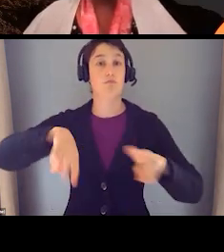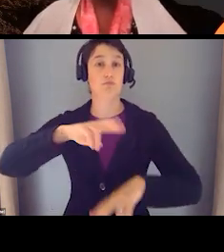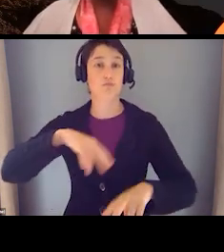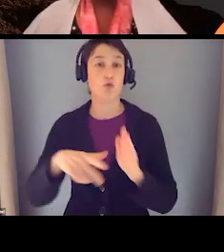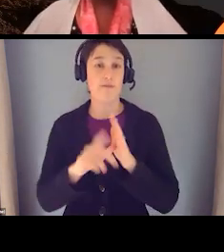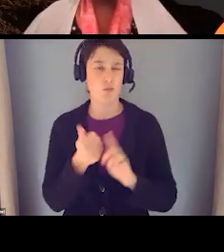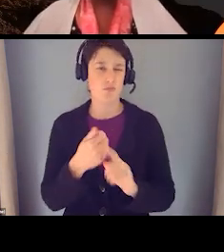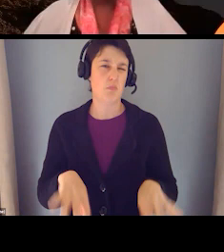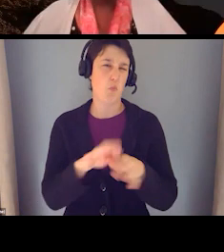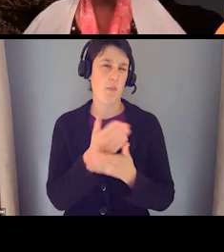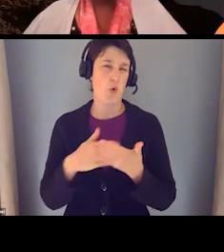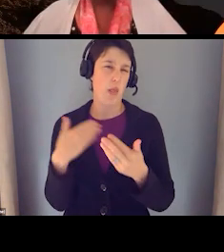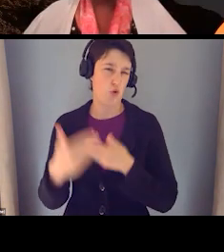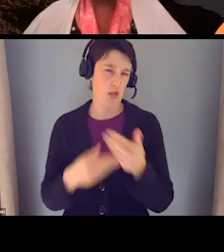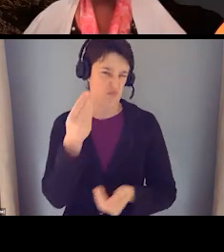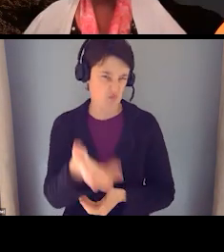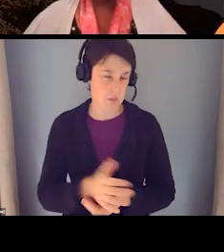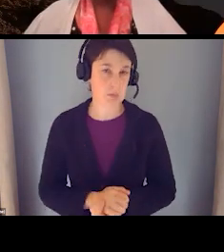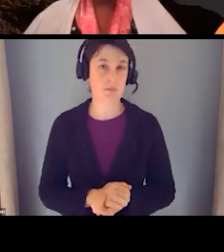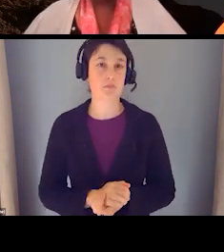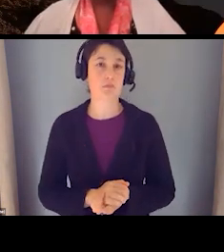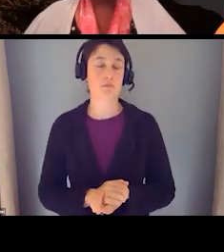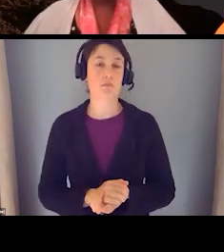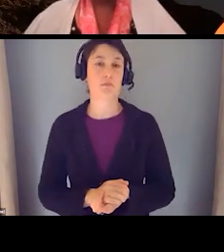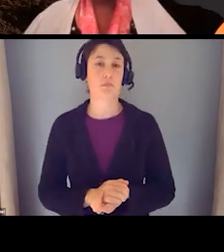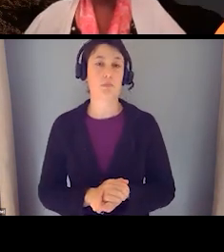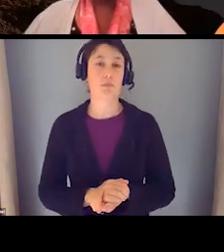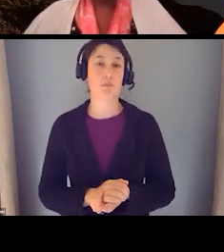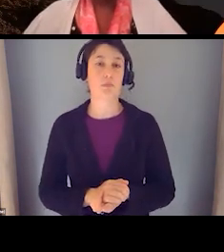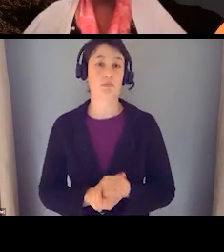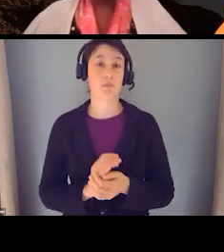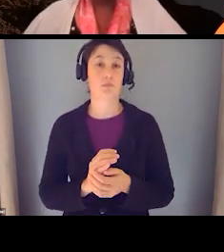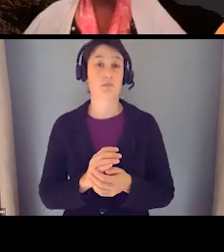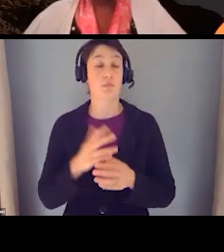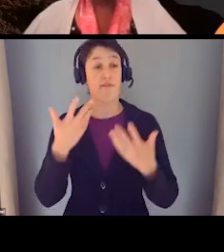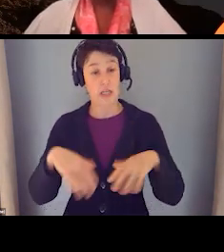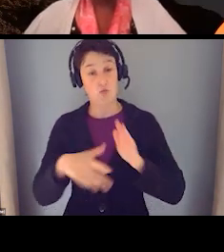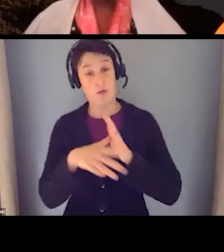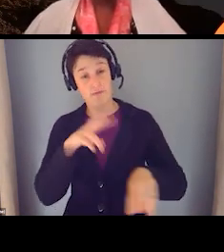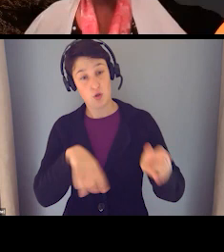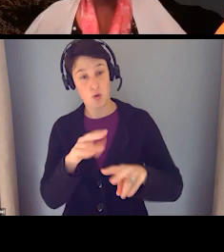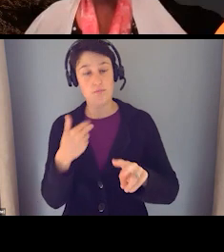Once your award is reviewed, there is a decision to either recommend or decline.